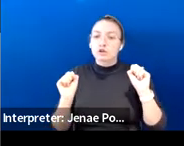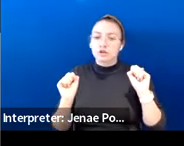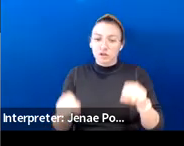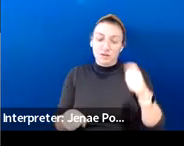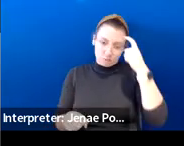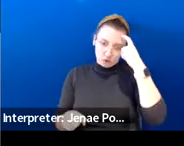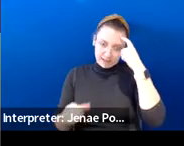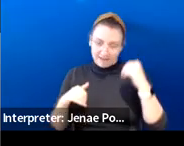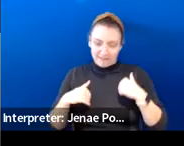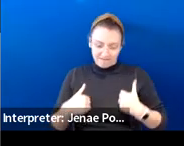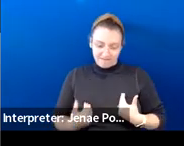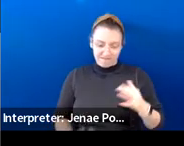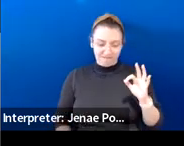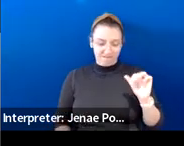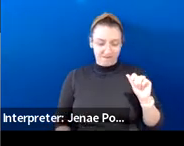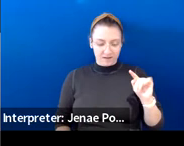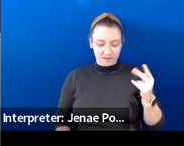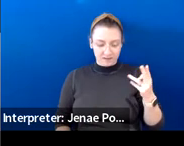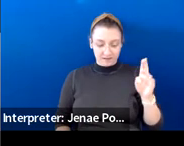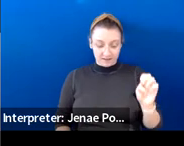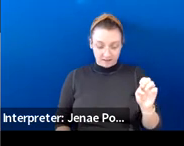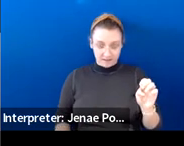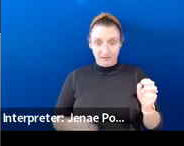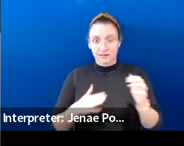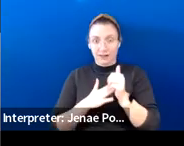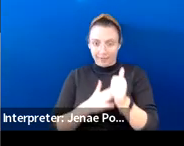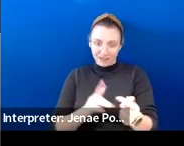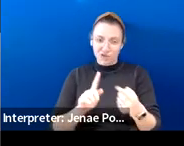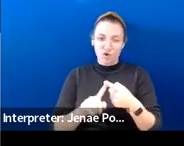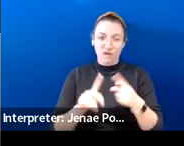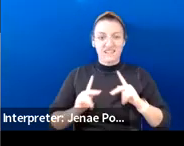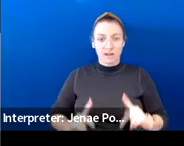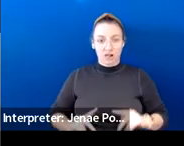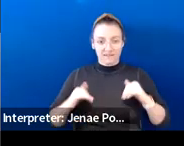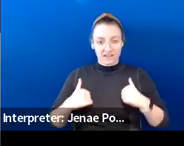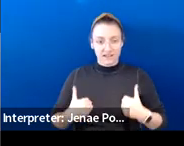and then itself leads to physical fatigue. So taking are setting boundaries for yourself.